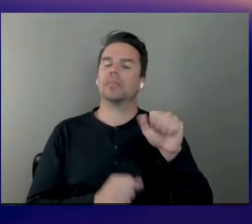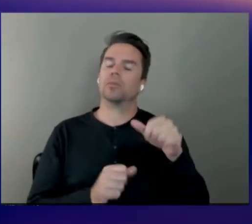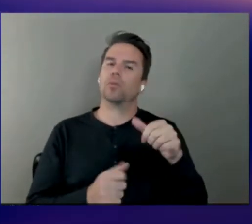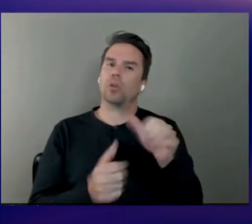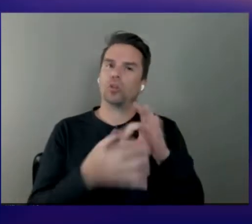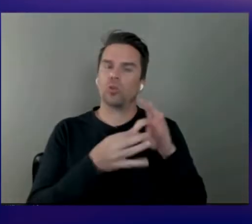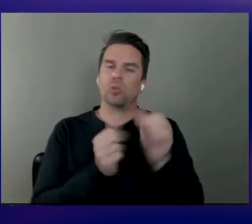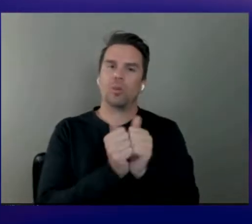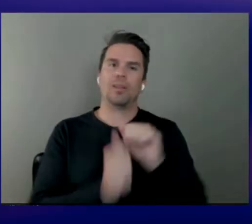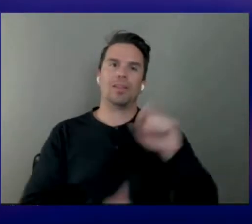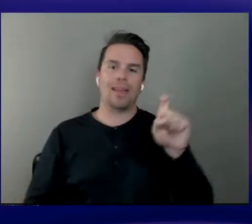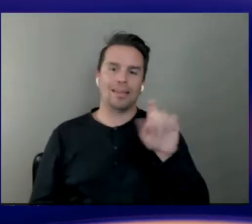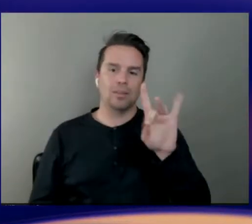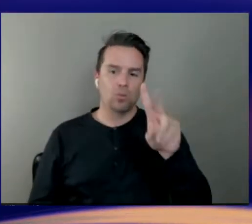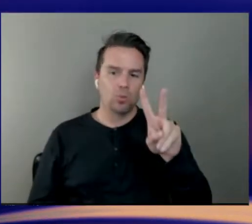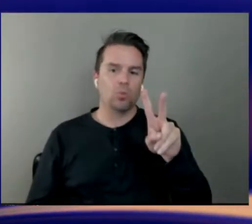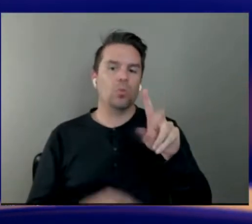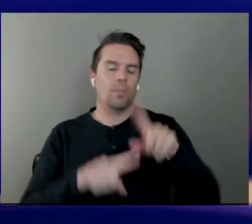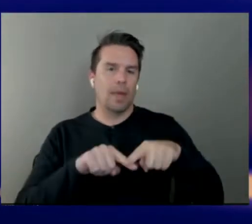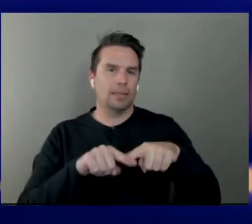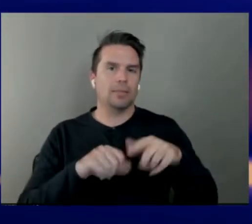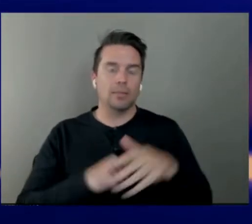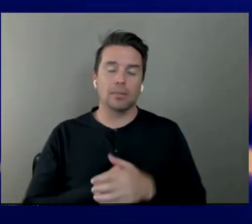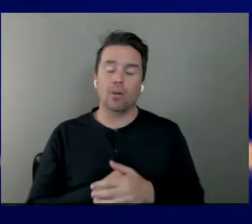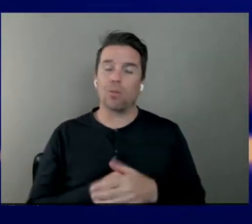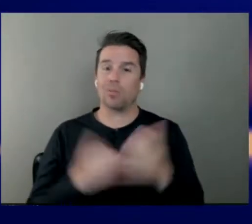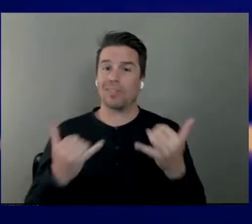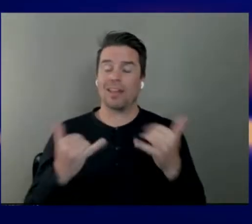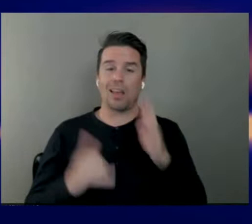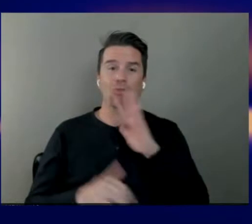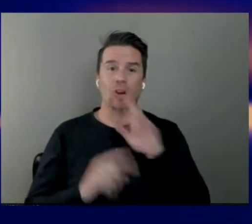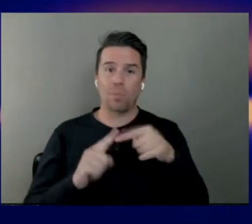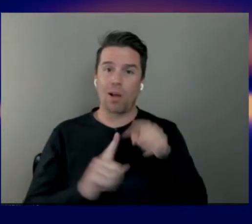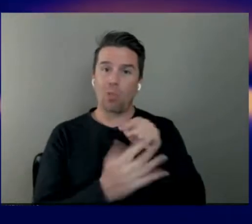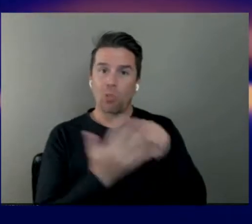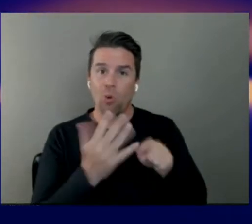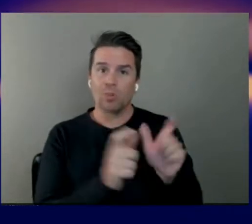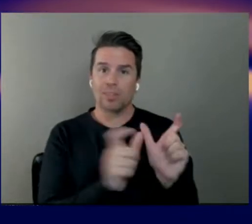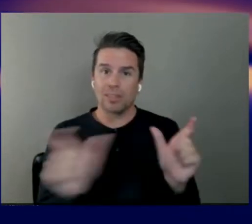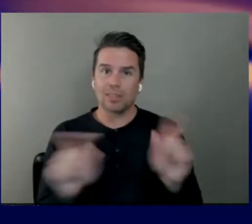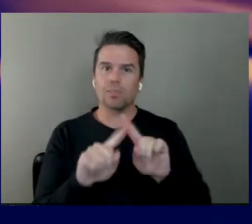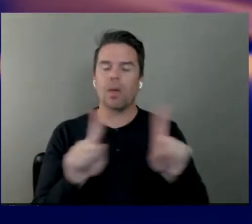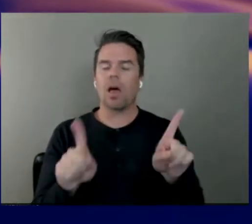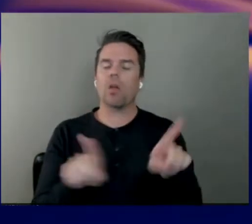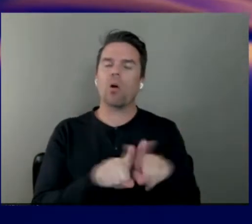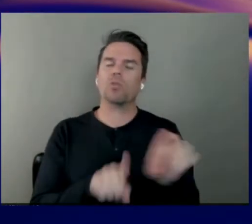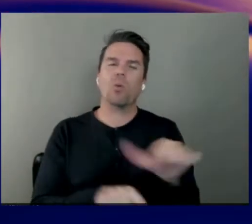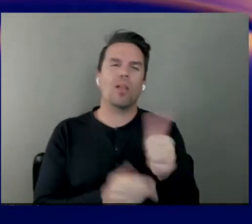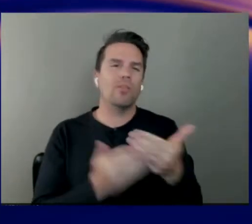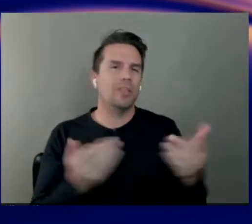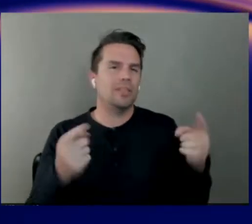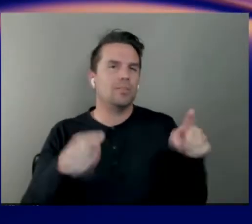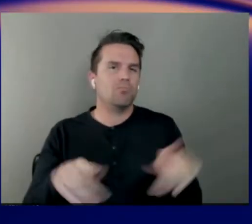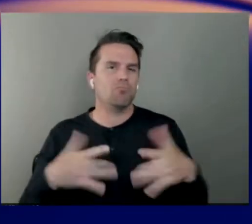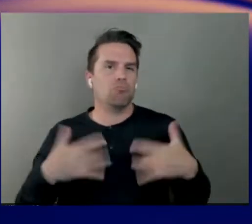But today I'll be talking about not just those instances, but kind of all of the what's going on with EC2. And there's quite a lot to talk about.